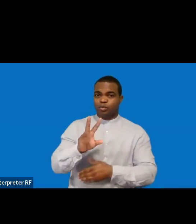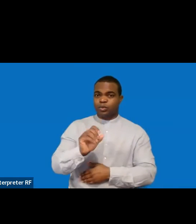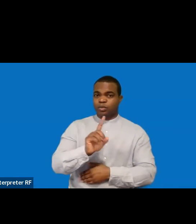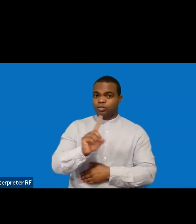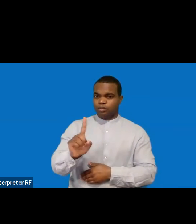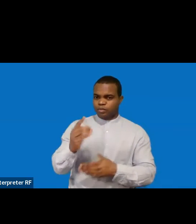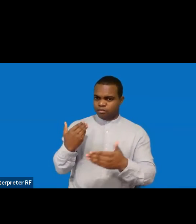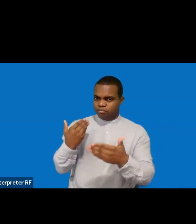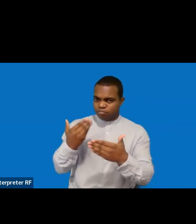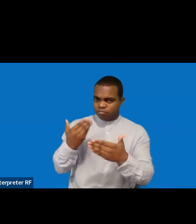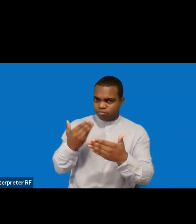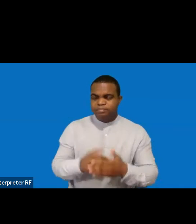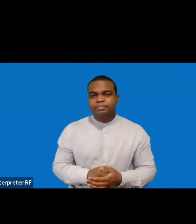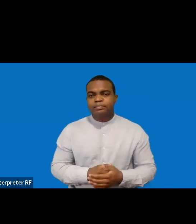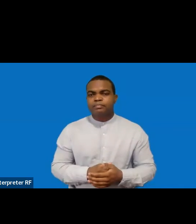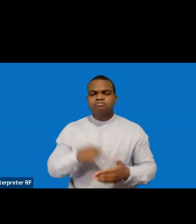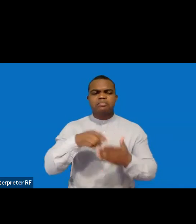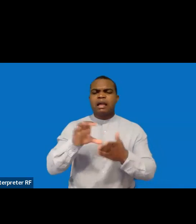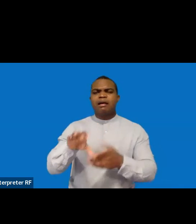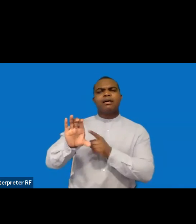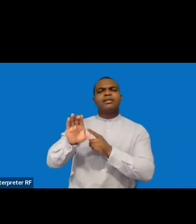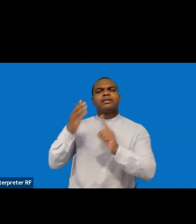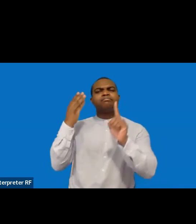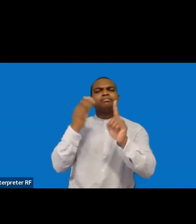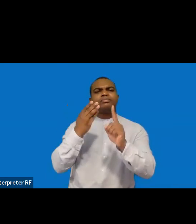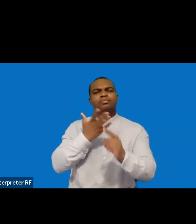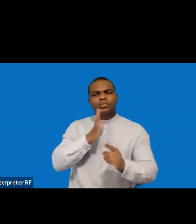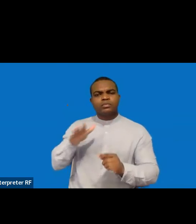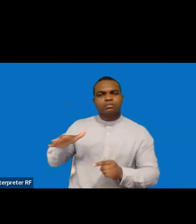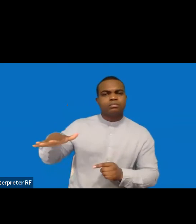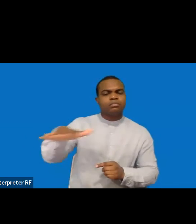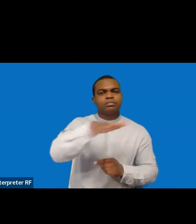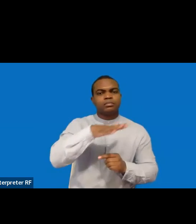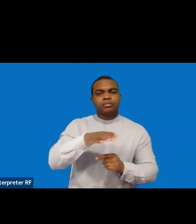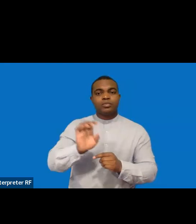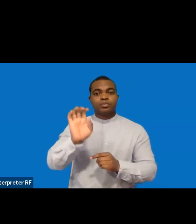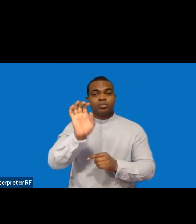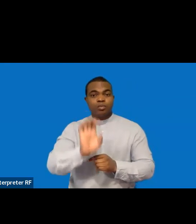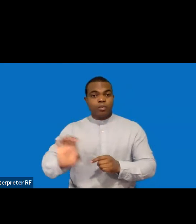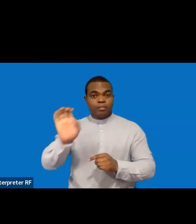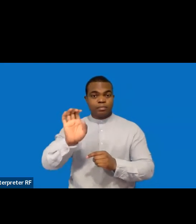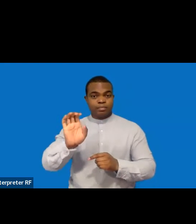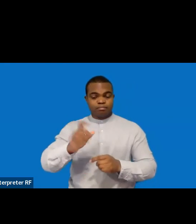should have access to the same goods and services regardless of which country they are in the EU.